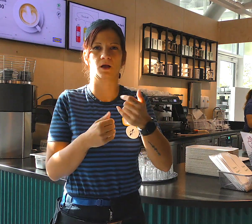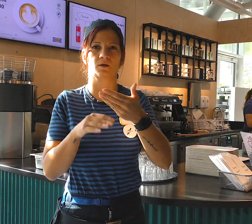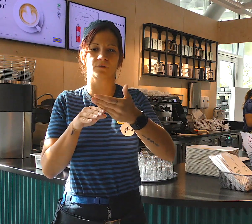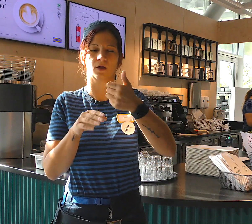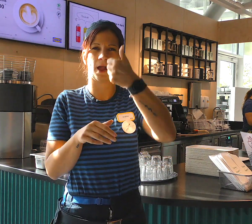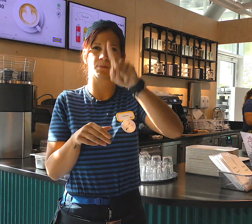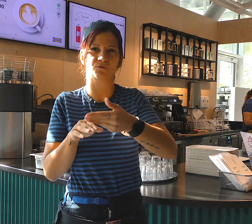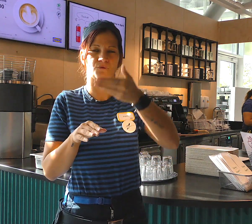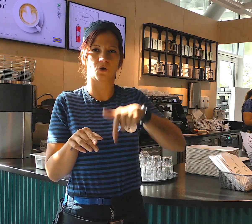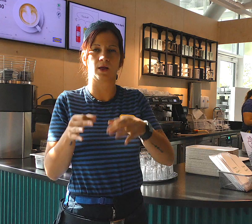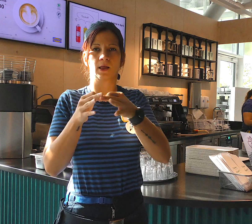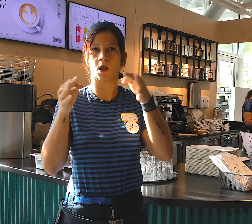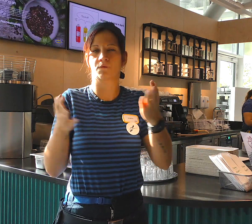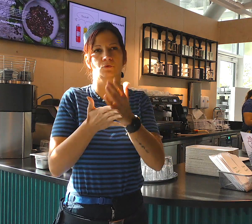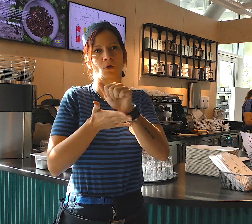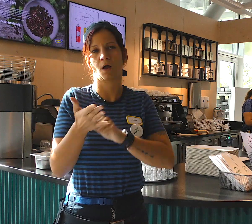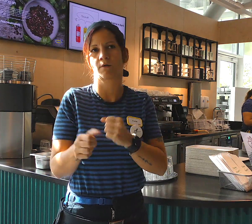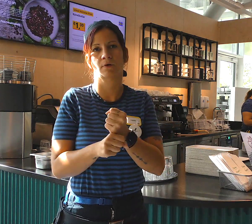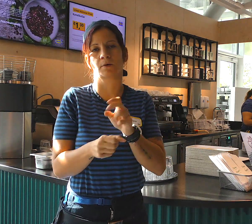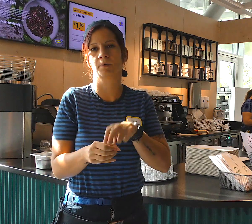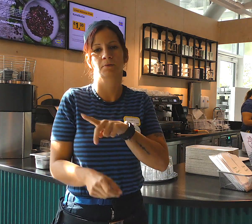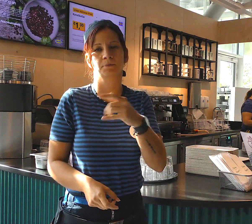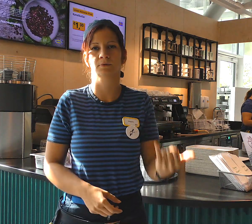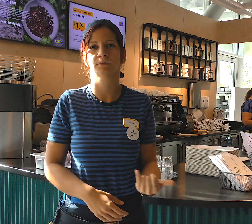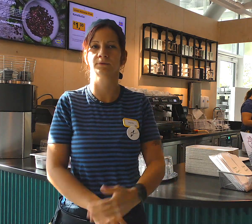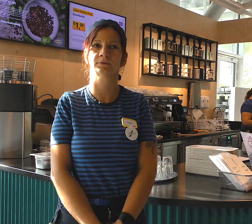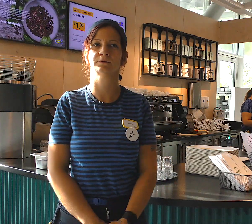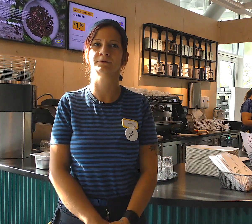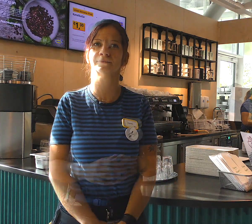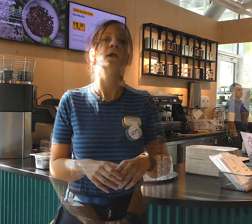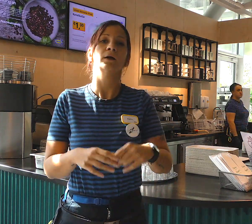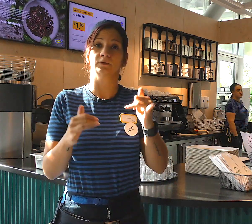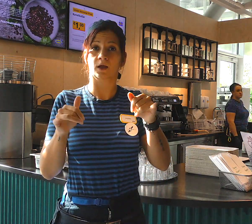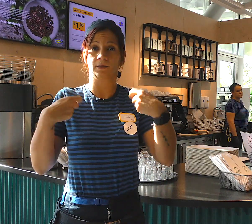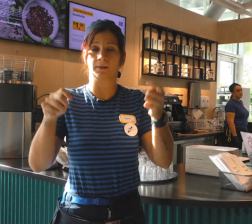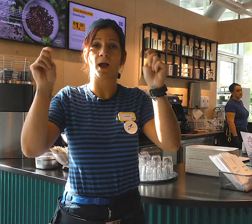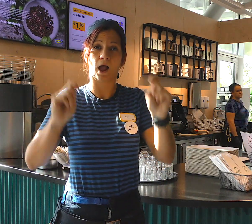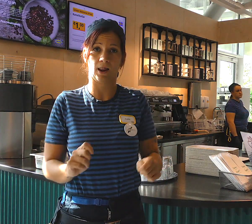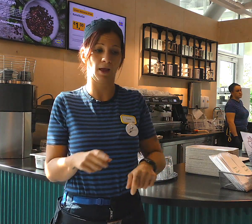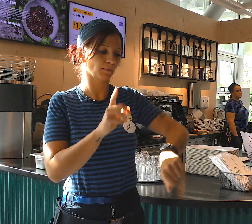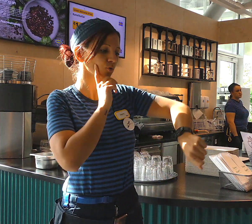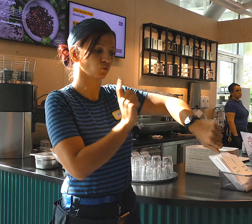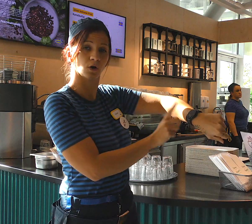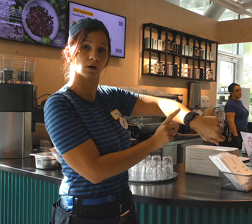over 2 years ago, 1 month before the opening and I have been here ever since. Yes, there is an (accesible) alarm that I receive directly on my watch.